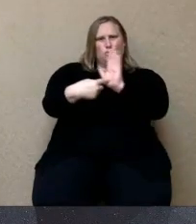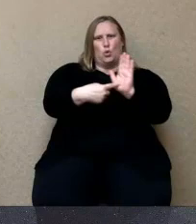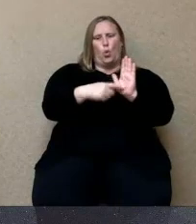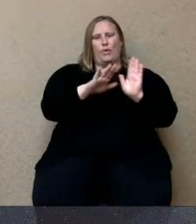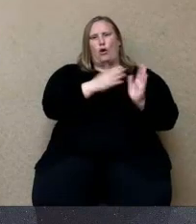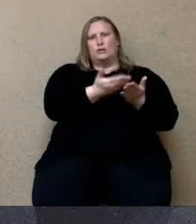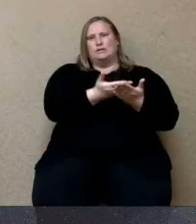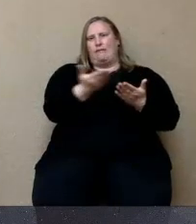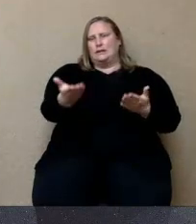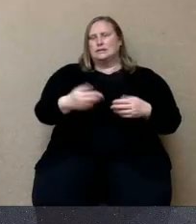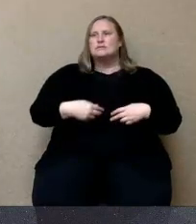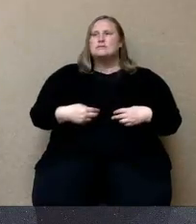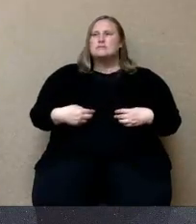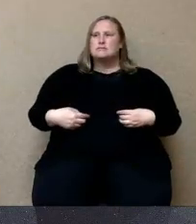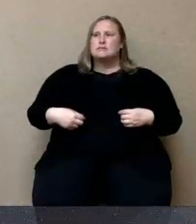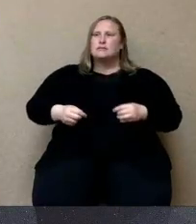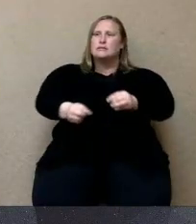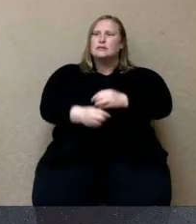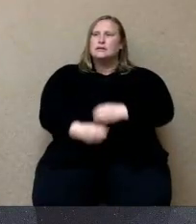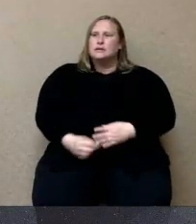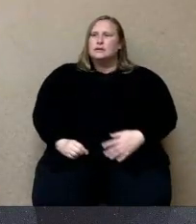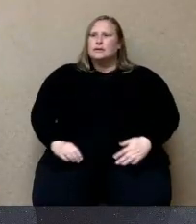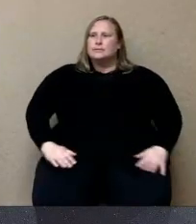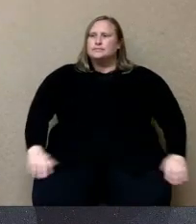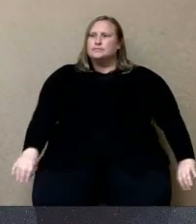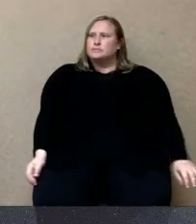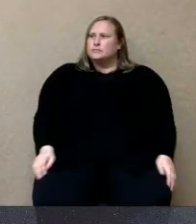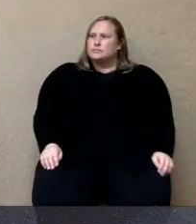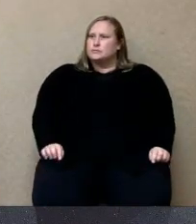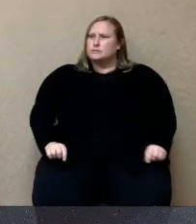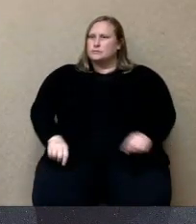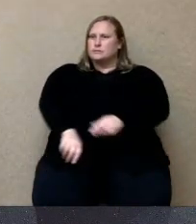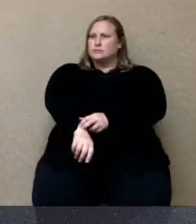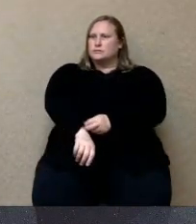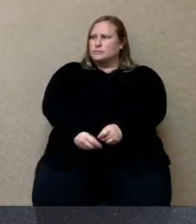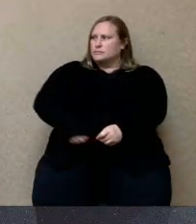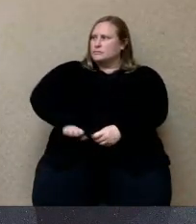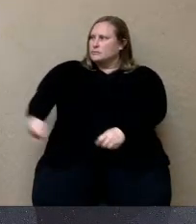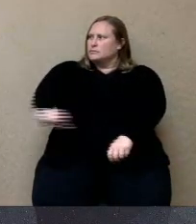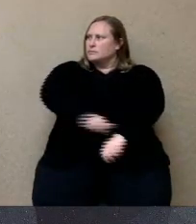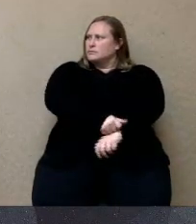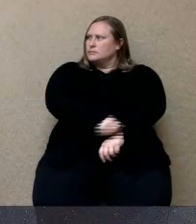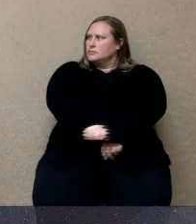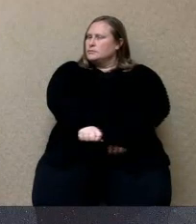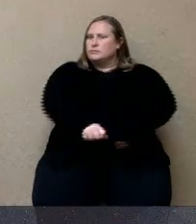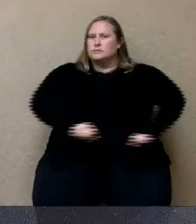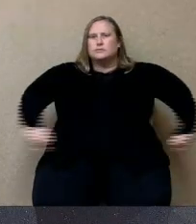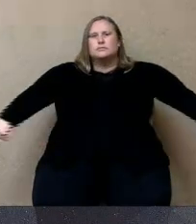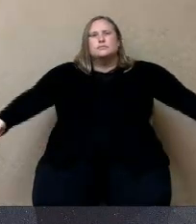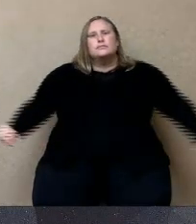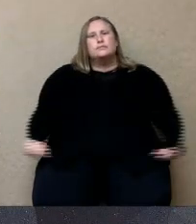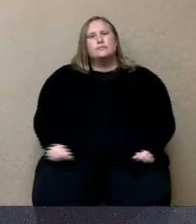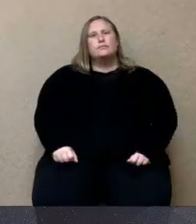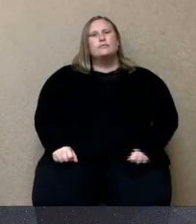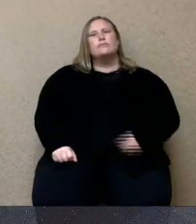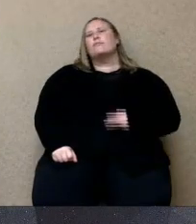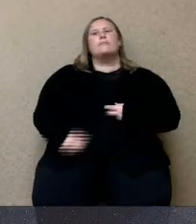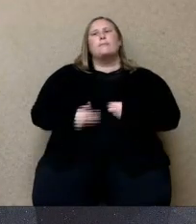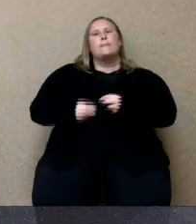be another resource as well. So, to both of your points, what you're speaking about is also care coordination.